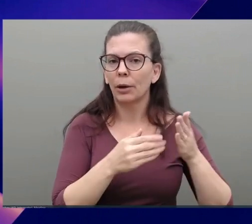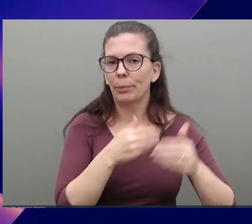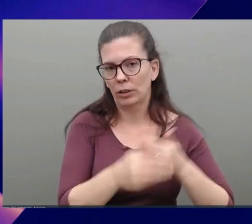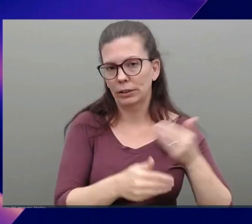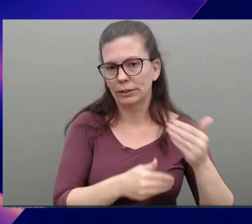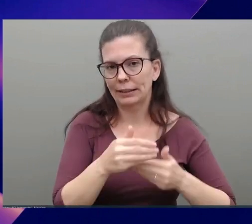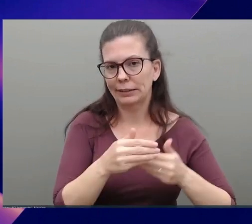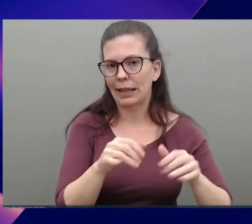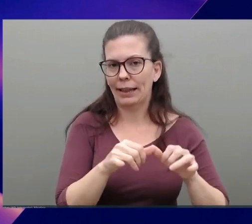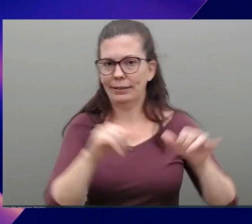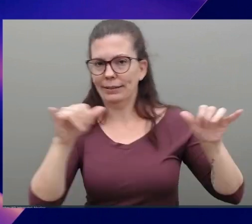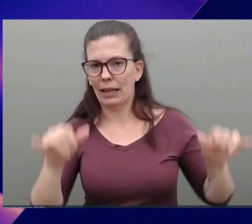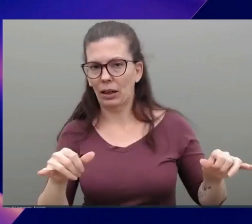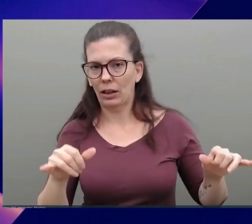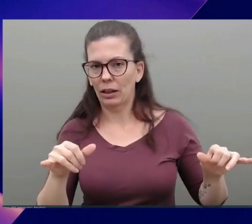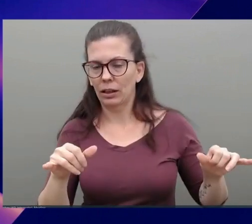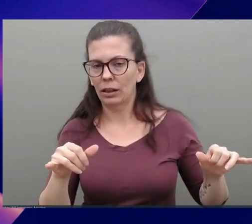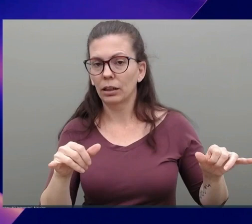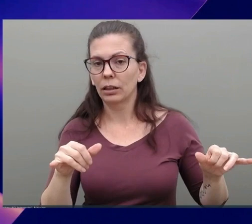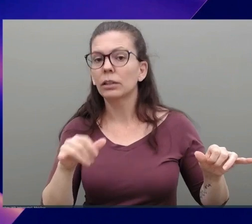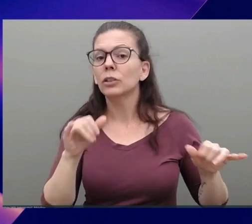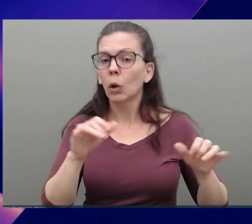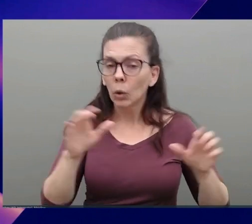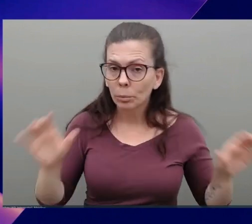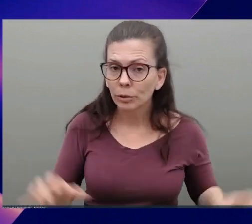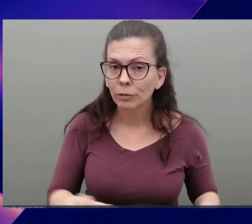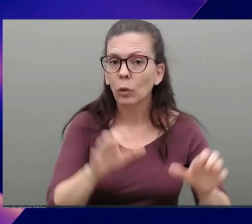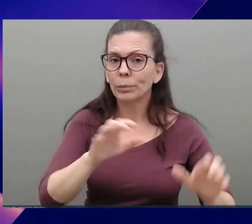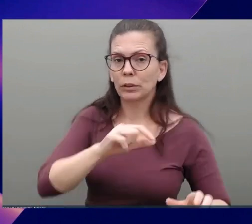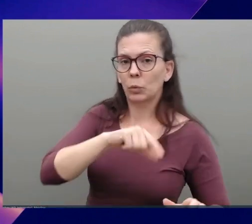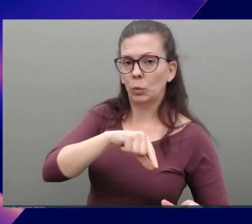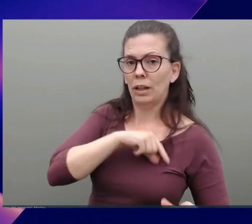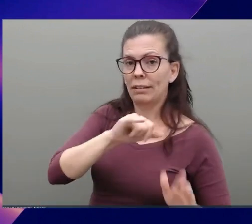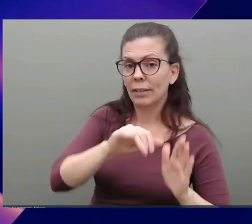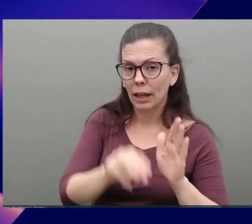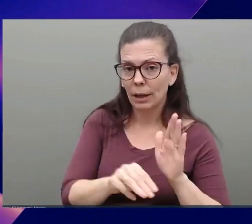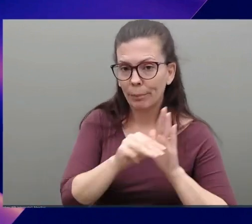so that performance and the quality of model can be optimum,